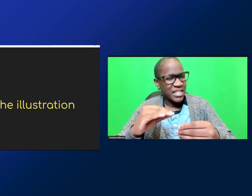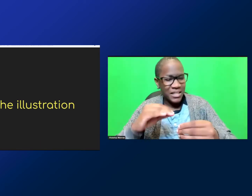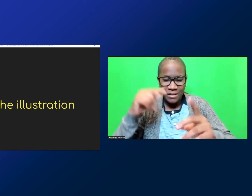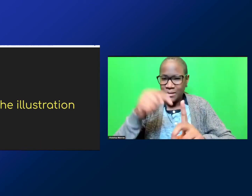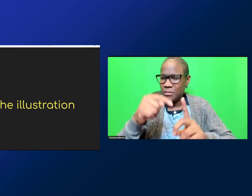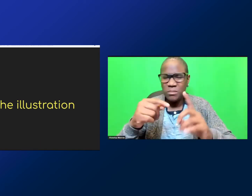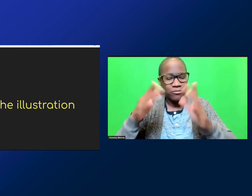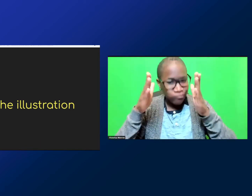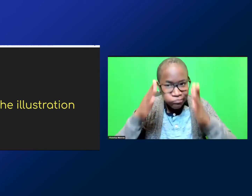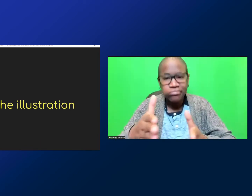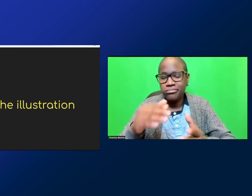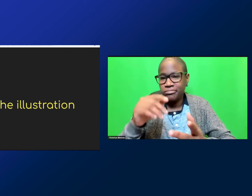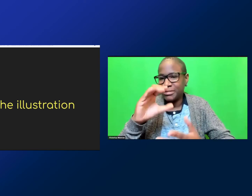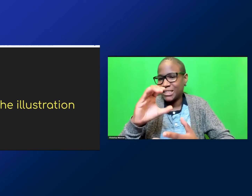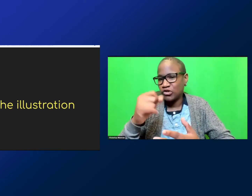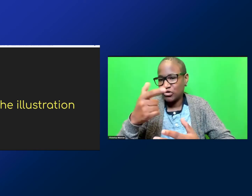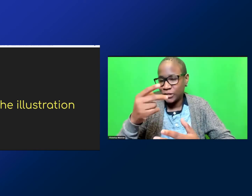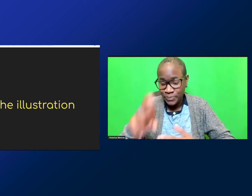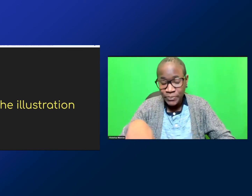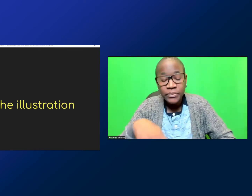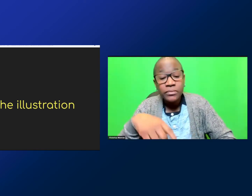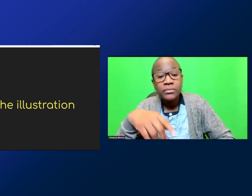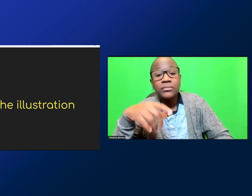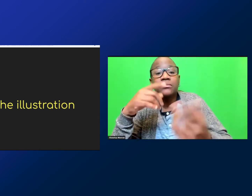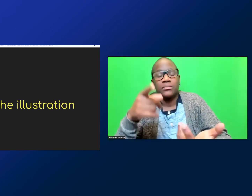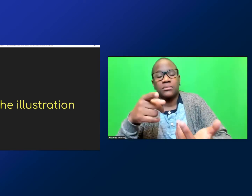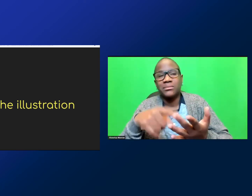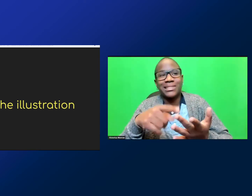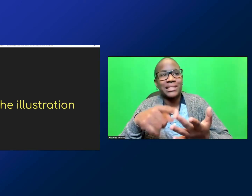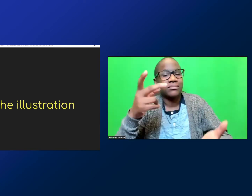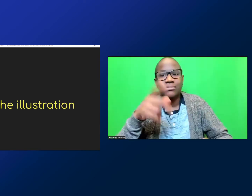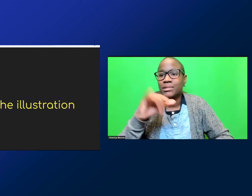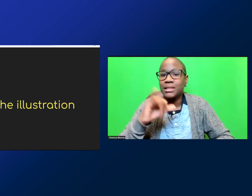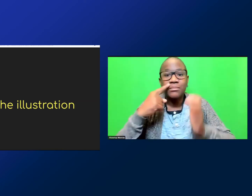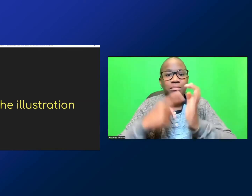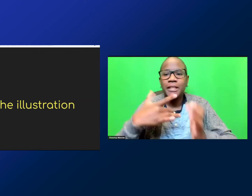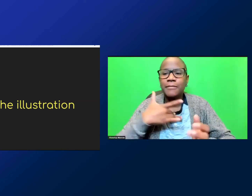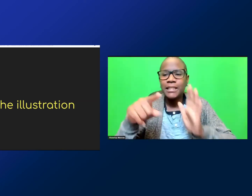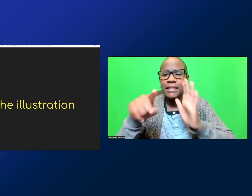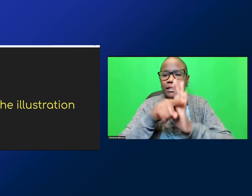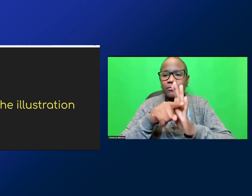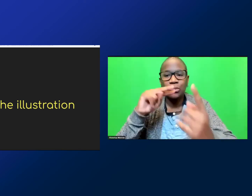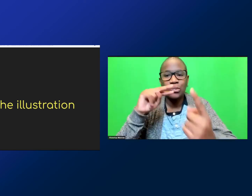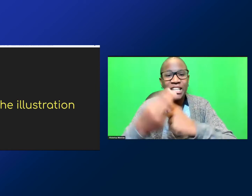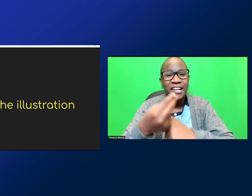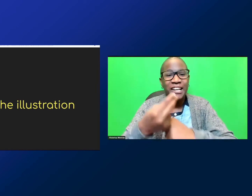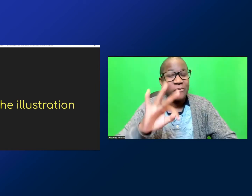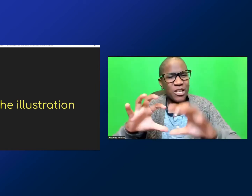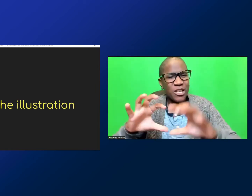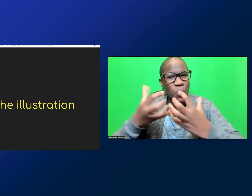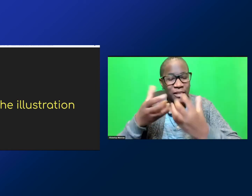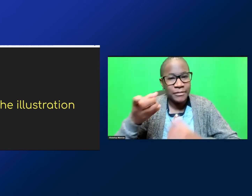and so the female character in these stories are typically cisgendered uh they um and their lives